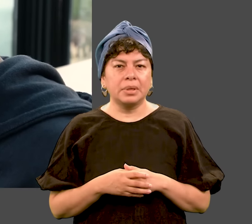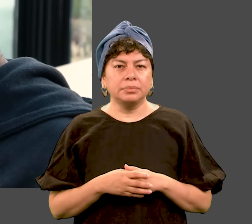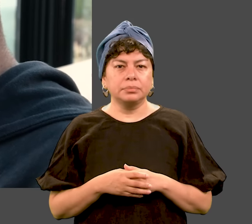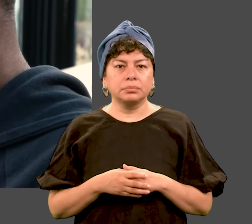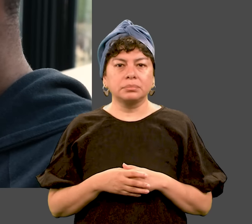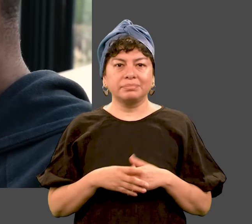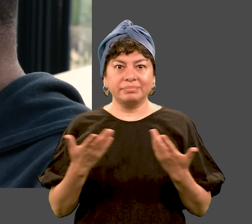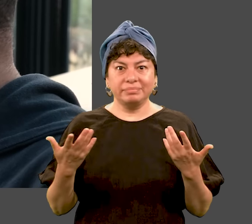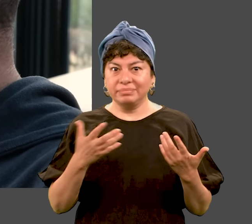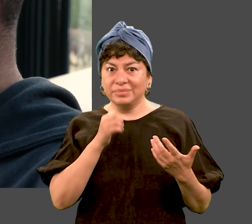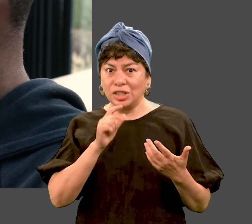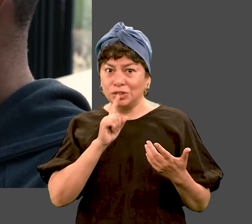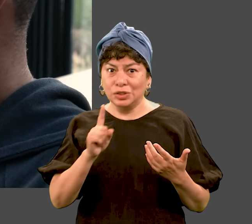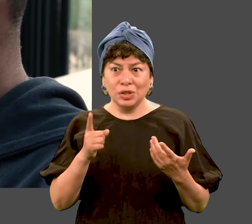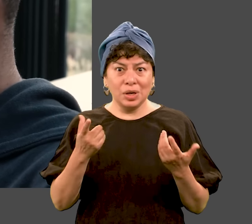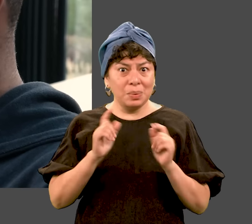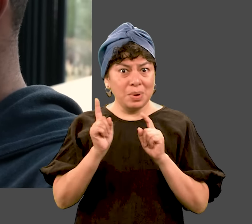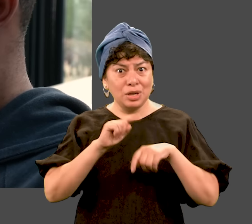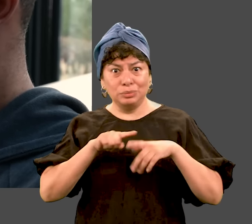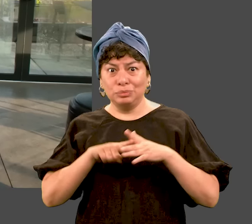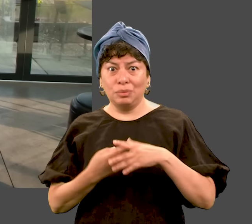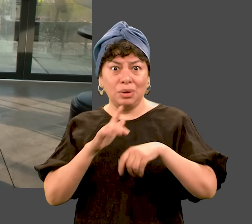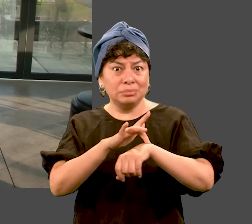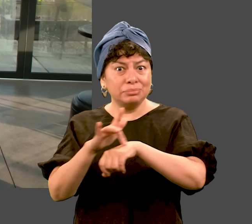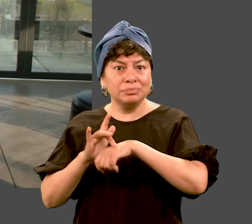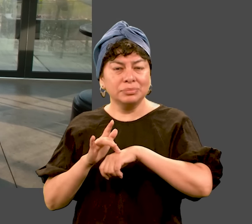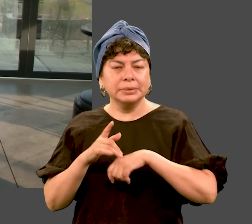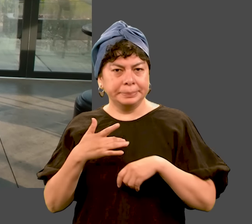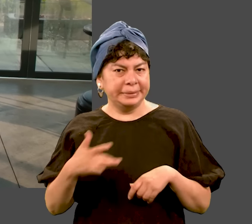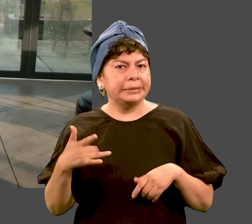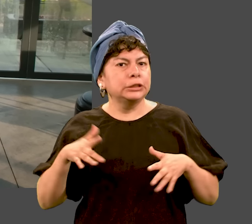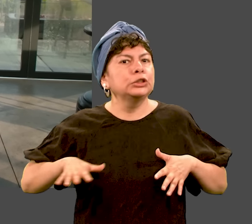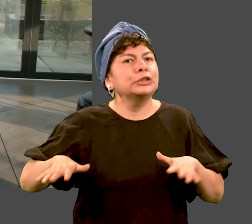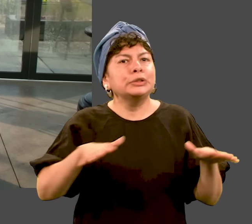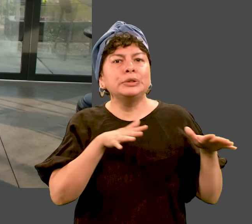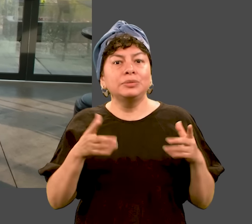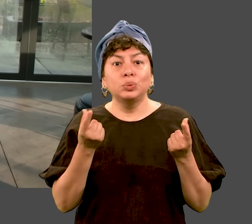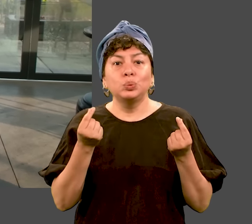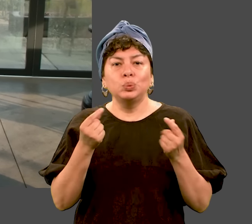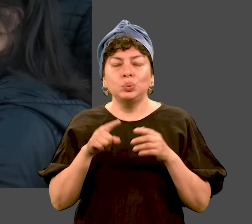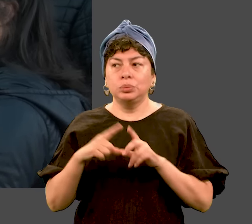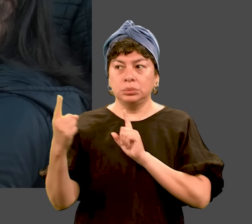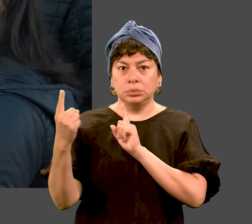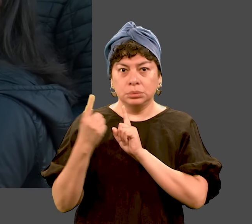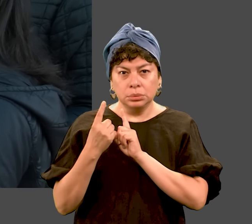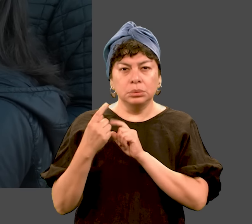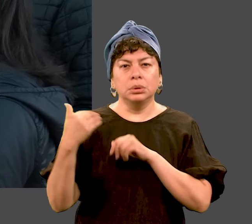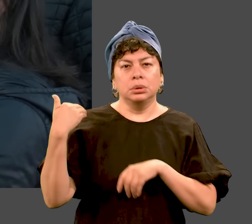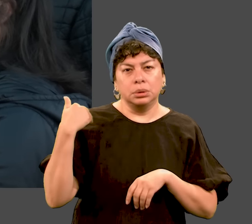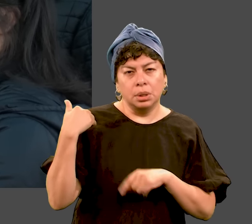Most people feel very nervous about this. But they can start with our shoulders. It is a very simple and safe place